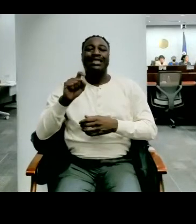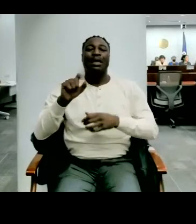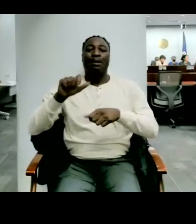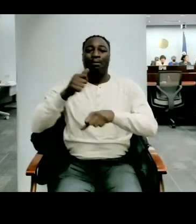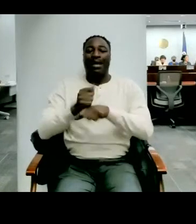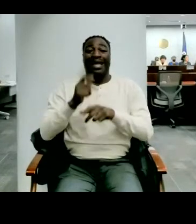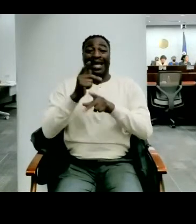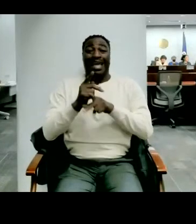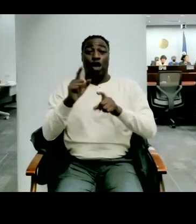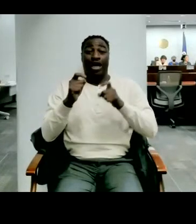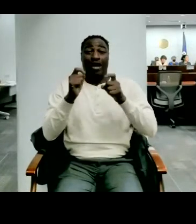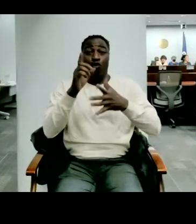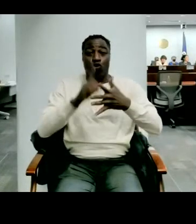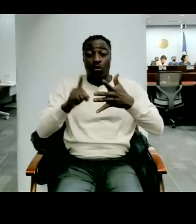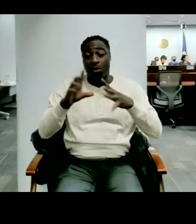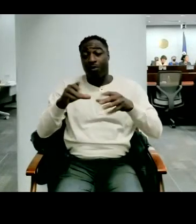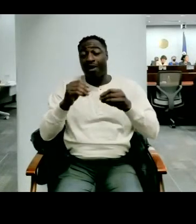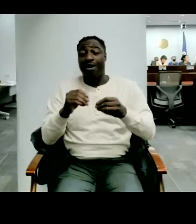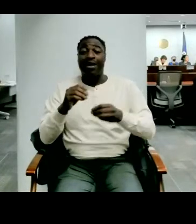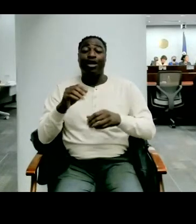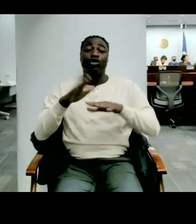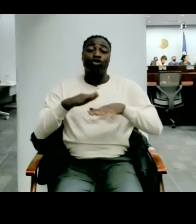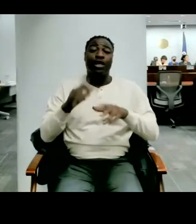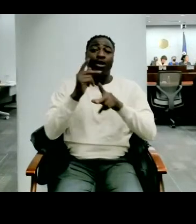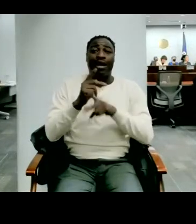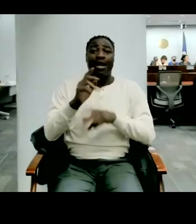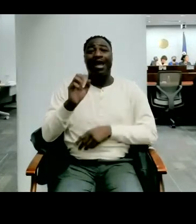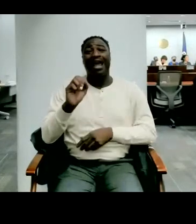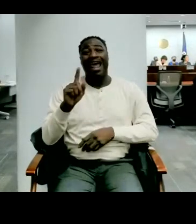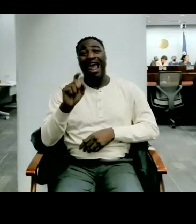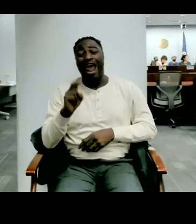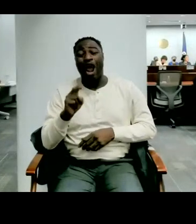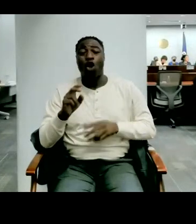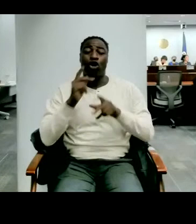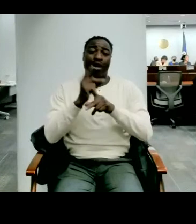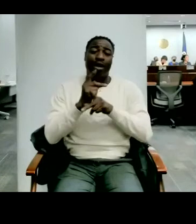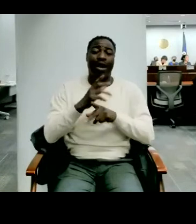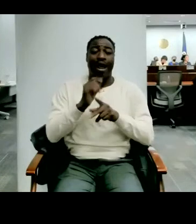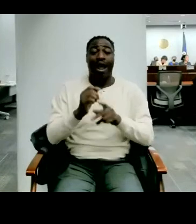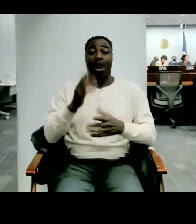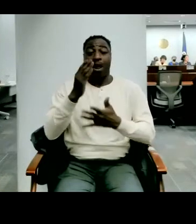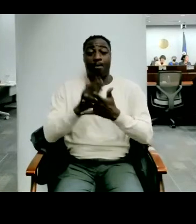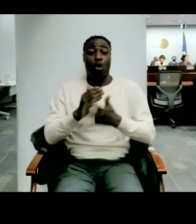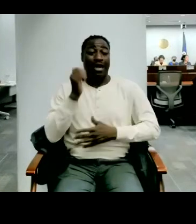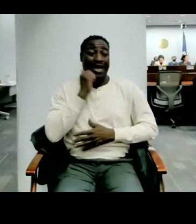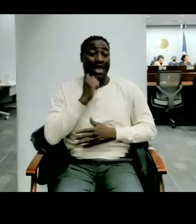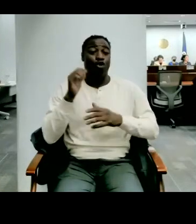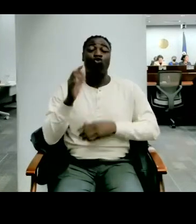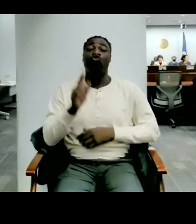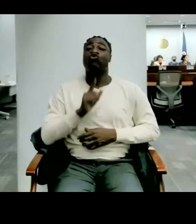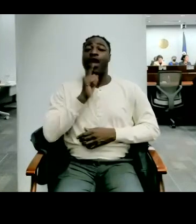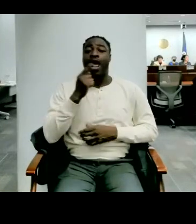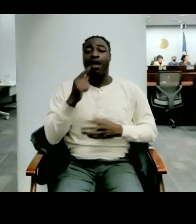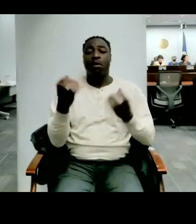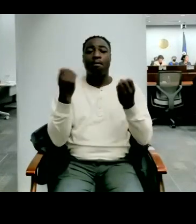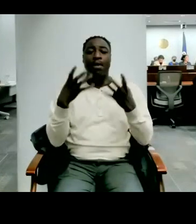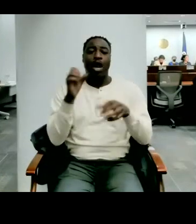Providing childcare, elder care or care for disabled family members as part of daily reality for millions of workers, most of whom are women.